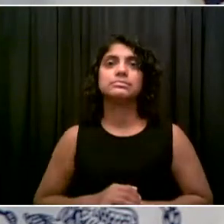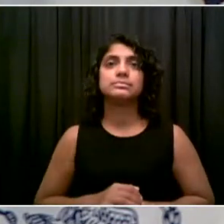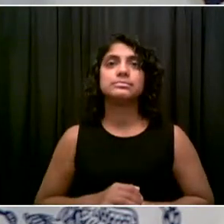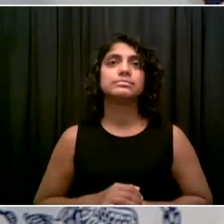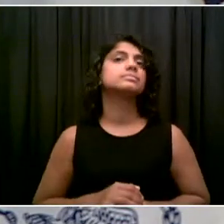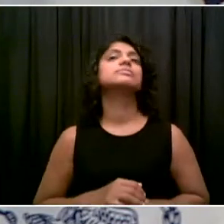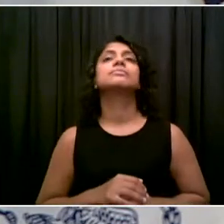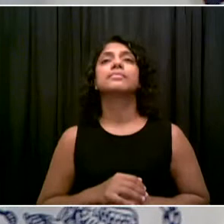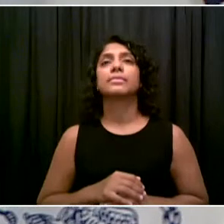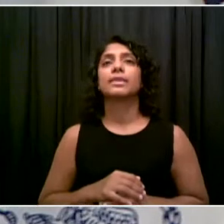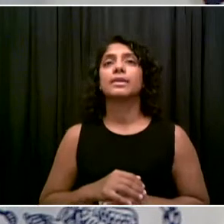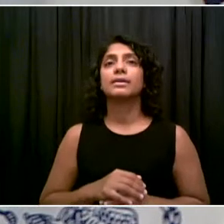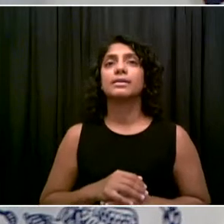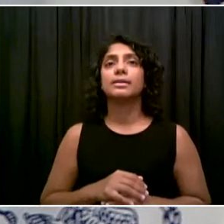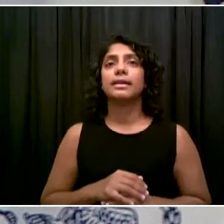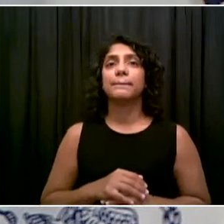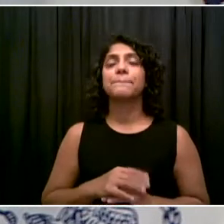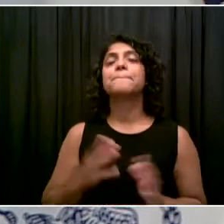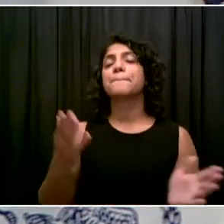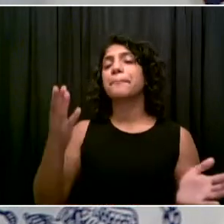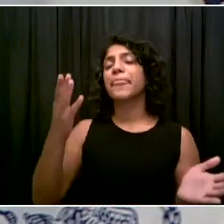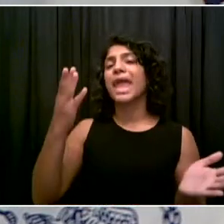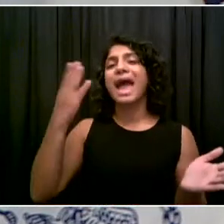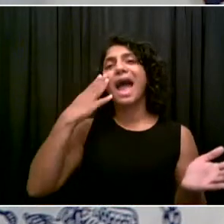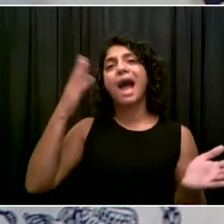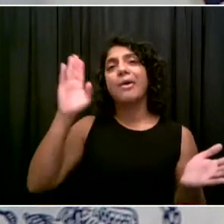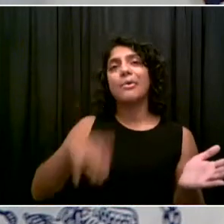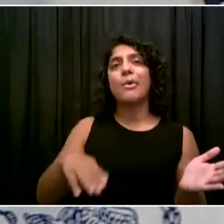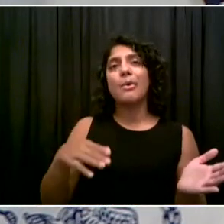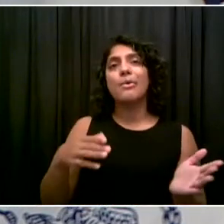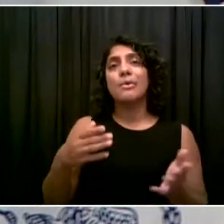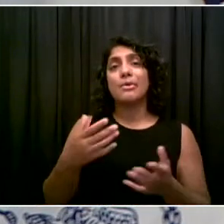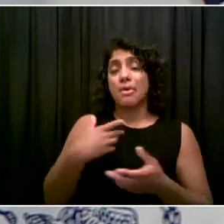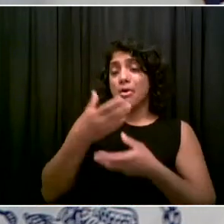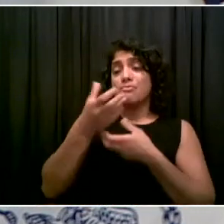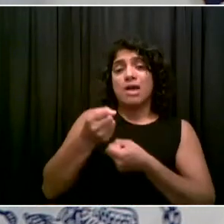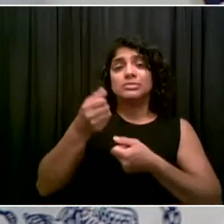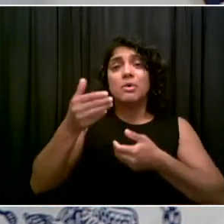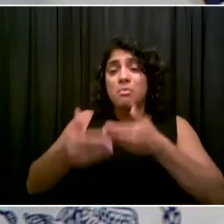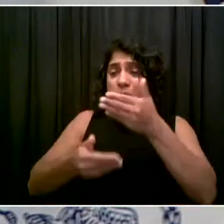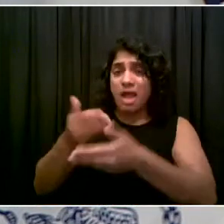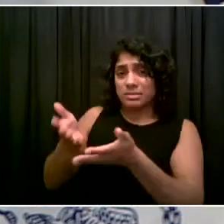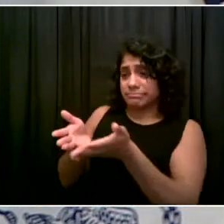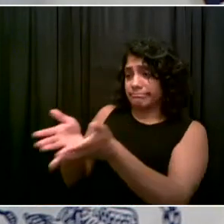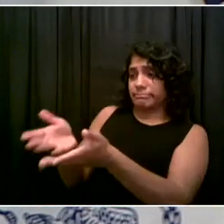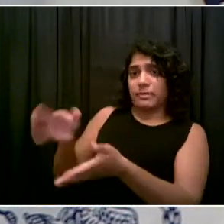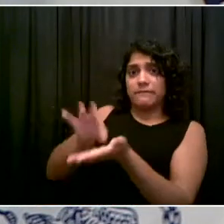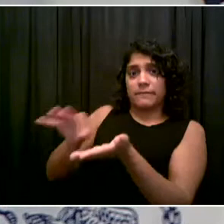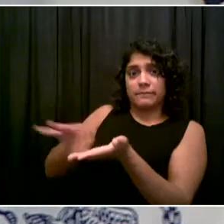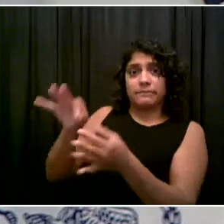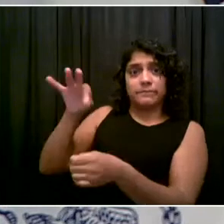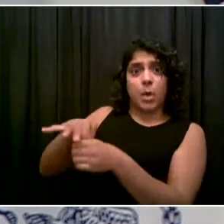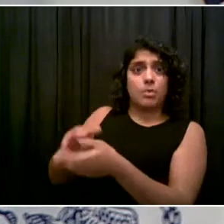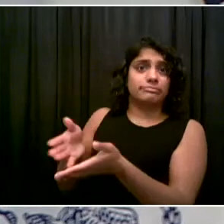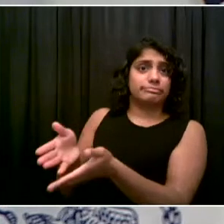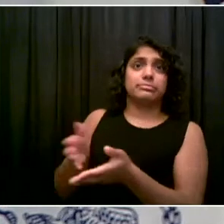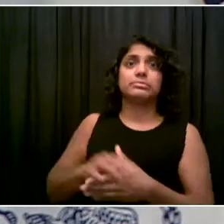I EXPECT MOST OF JULY WILL TRANSPIRE BEFORE WE RAE 100% SETTLED WITH ALL THE VARIOUS